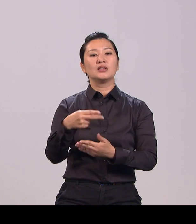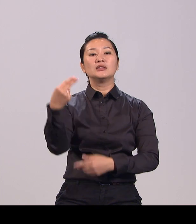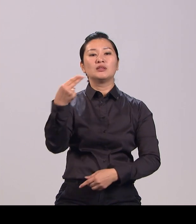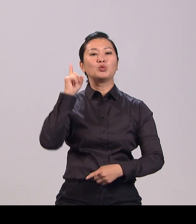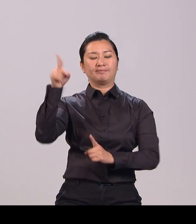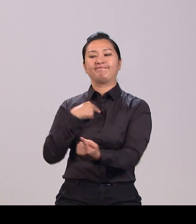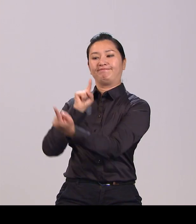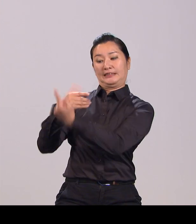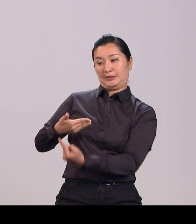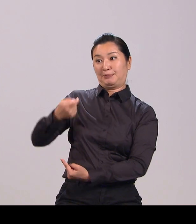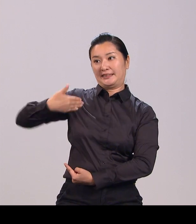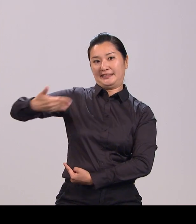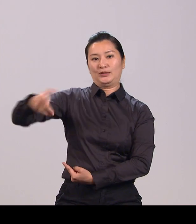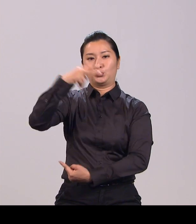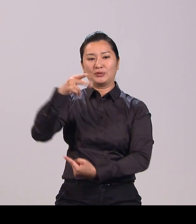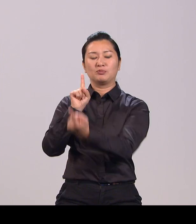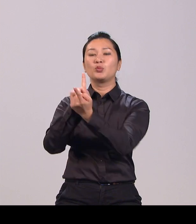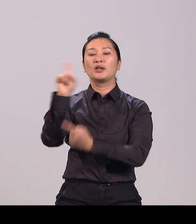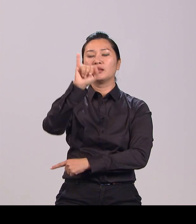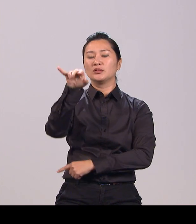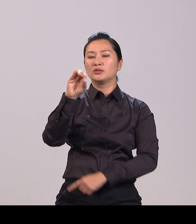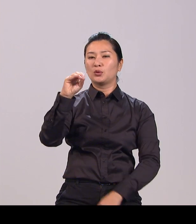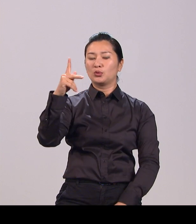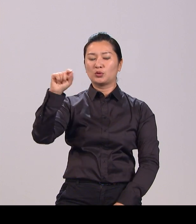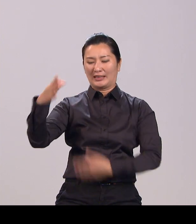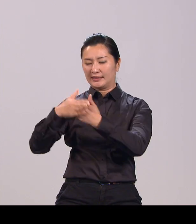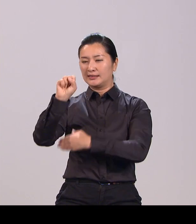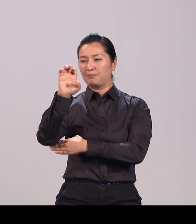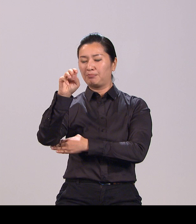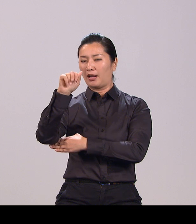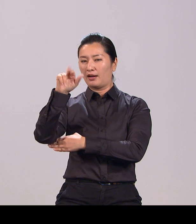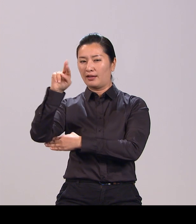It is going to be in Semarang, which is in Java, Central Java.